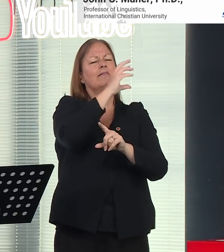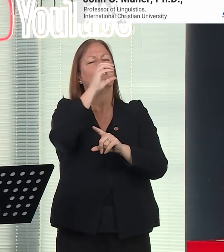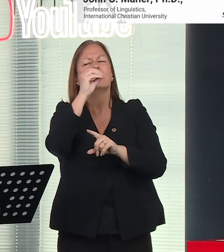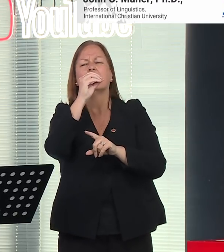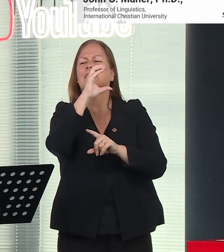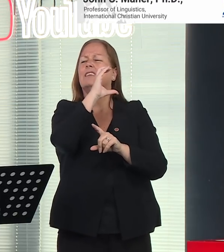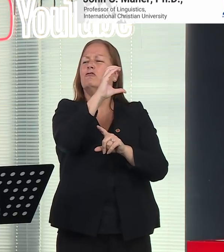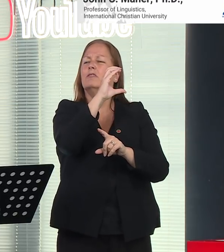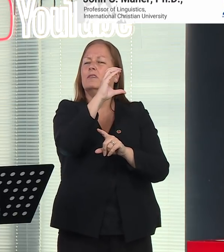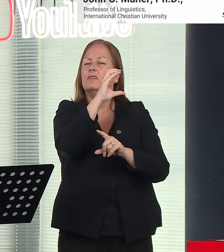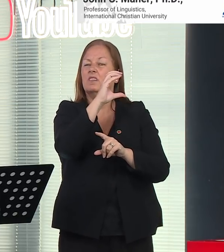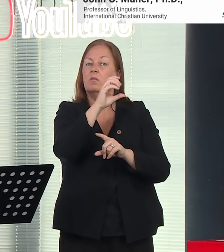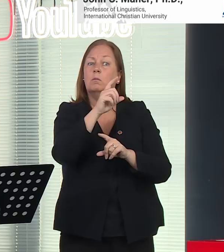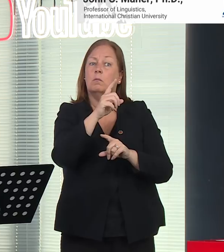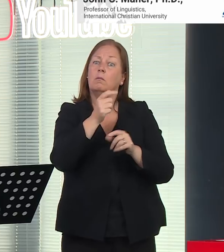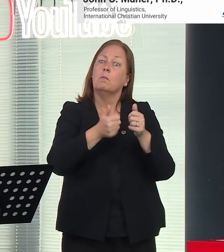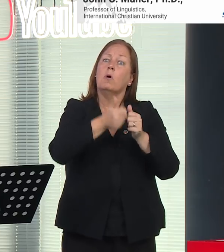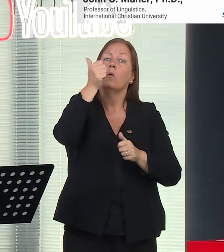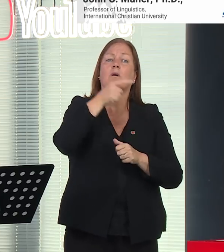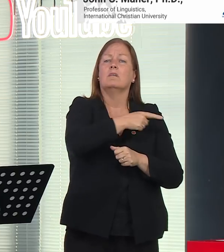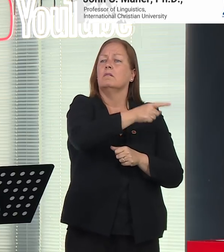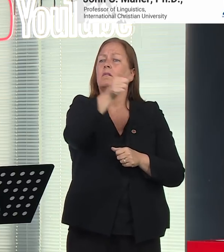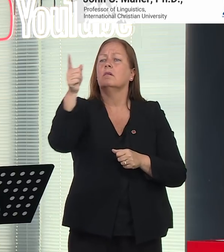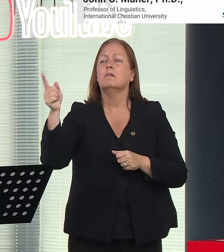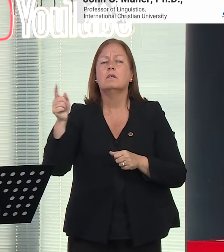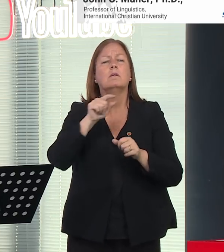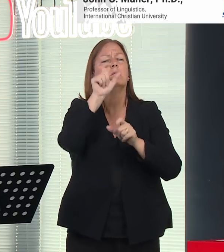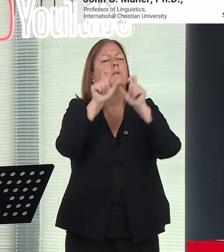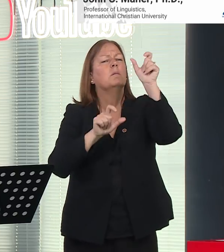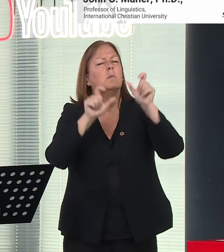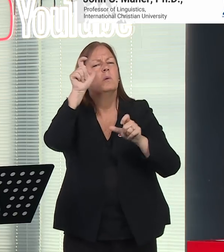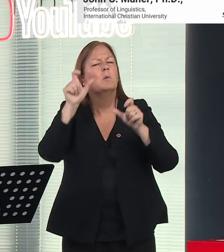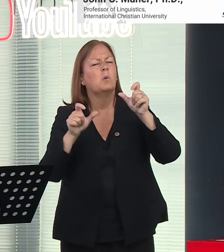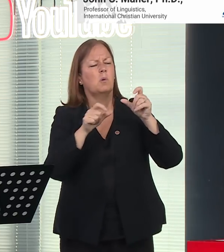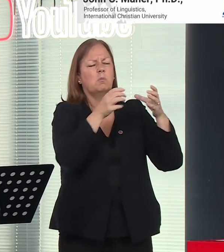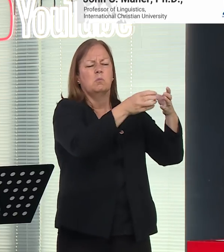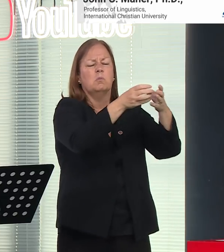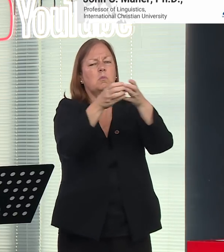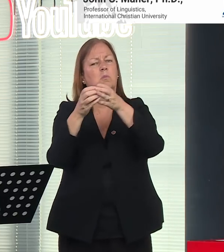it's not a language. Well, of course, this is mistaken. In fact, if you look around the world,